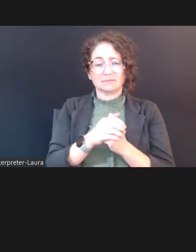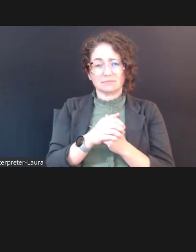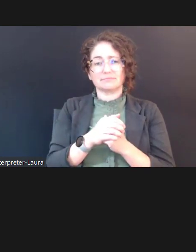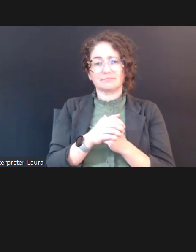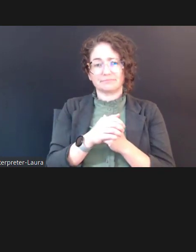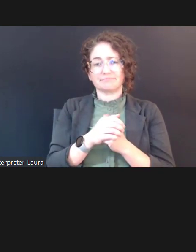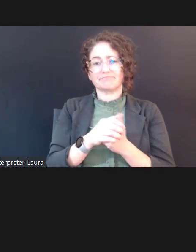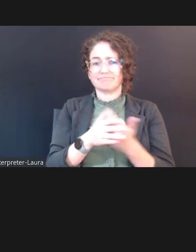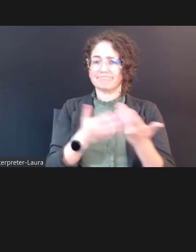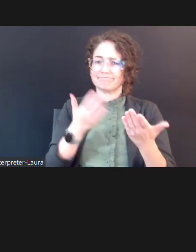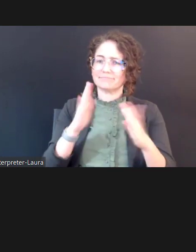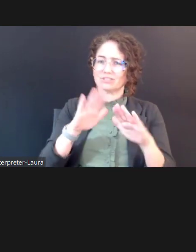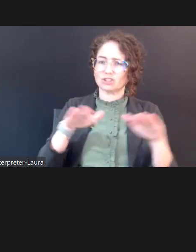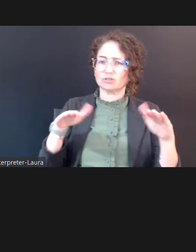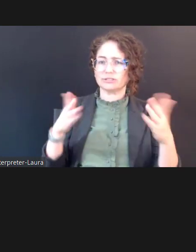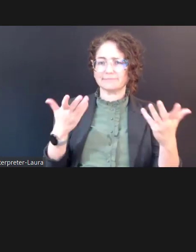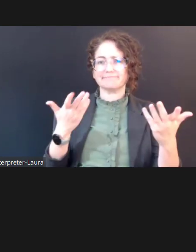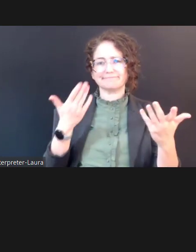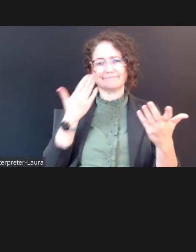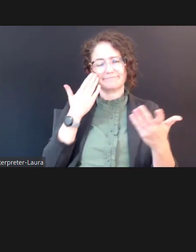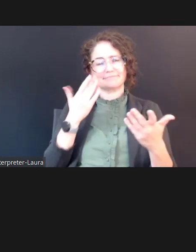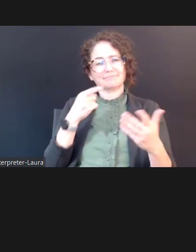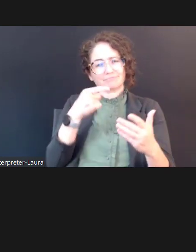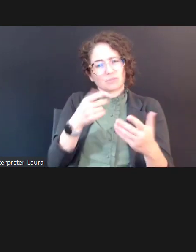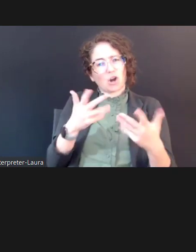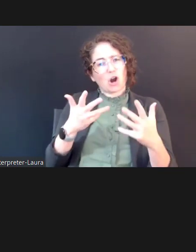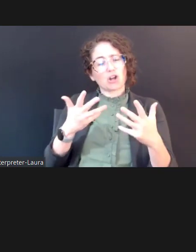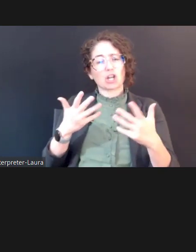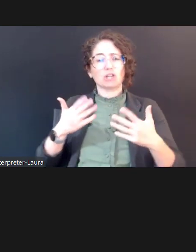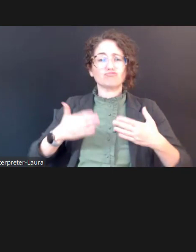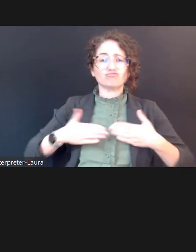time.